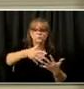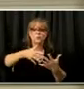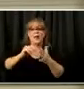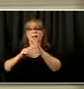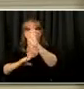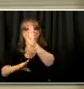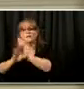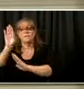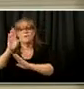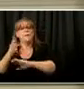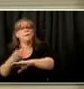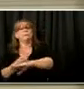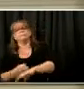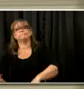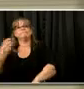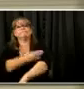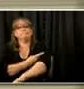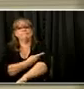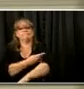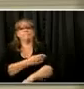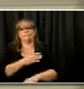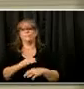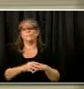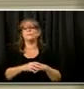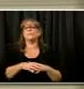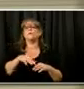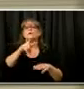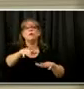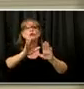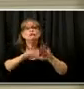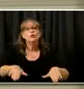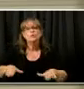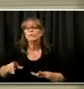friendships deal with conflict and gain support from their peers while we are all